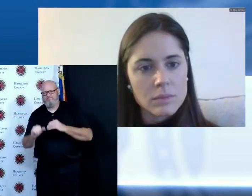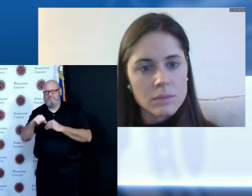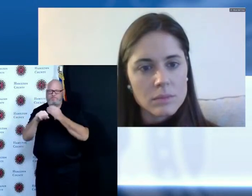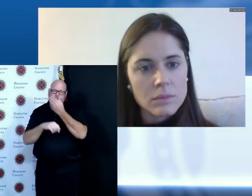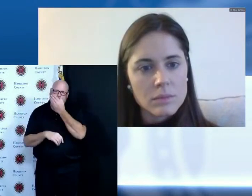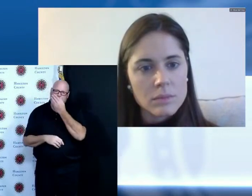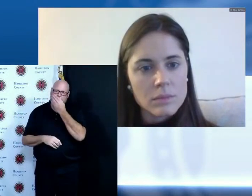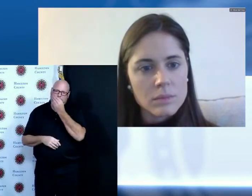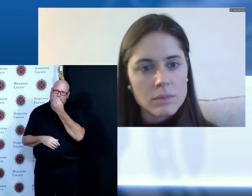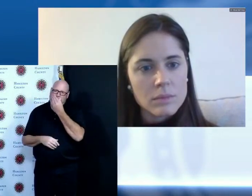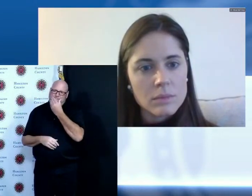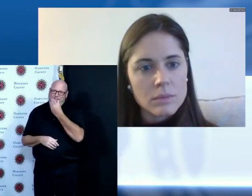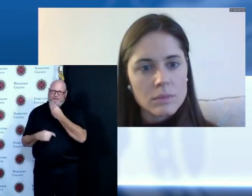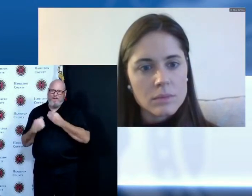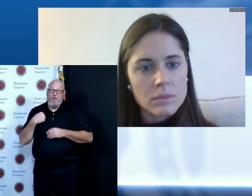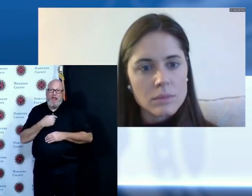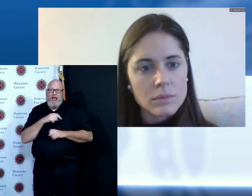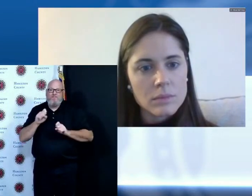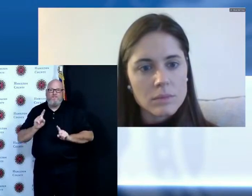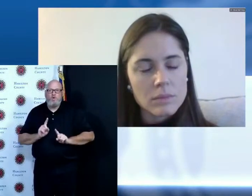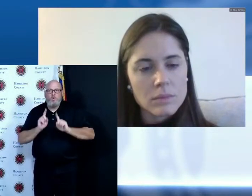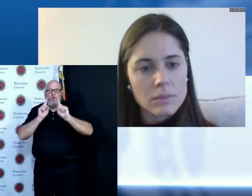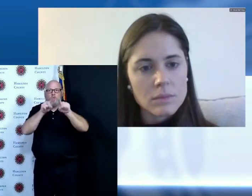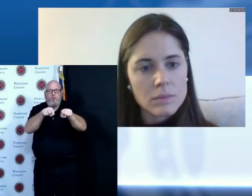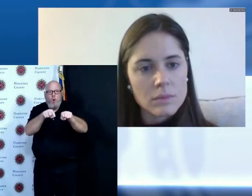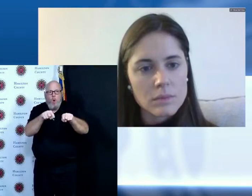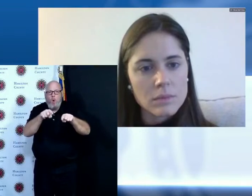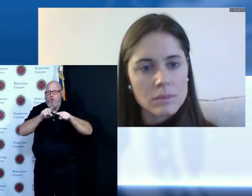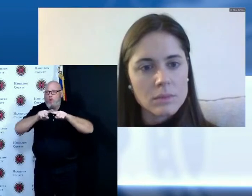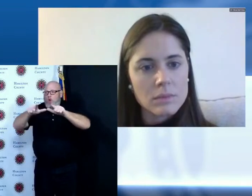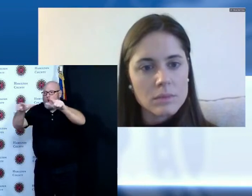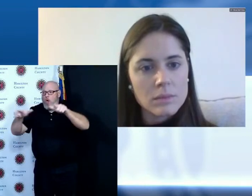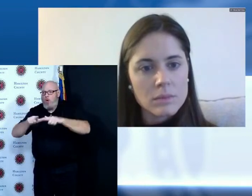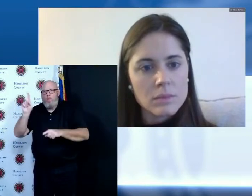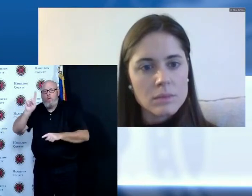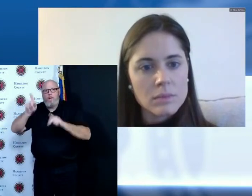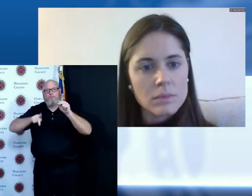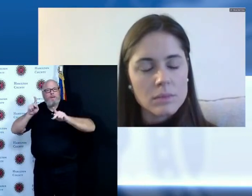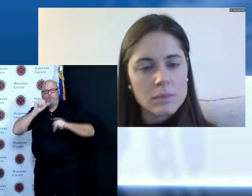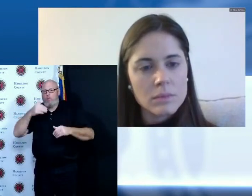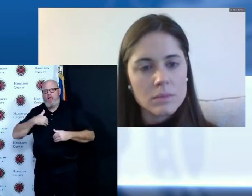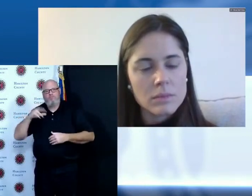against any any new strains so at this time there's no planning happening for a third third